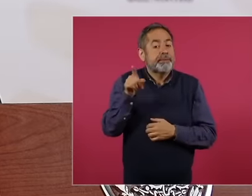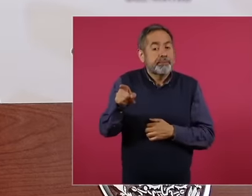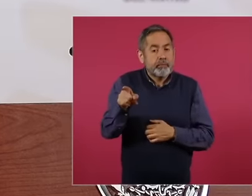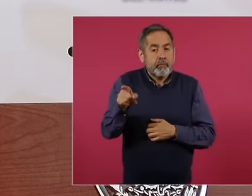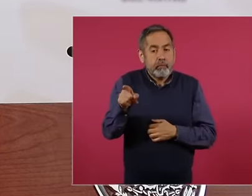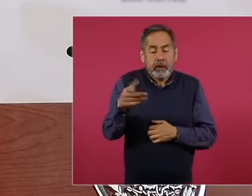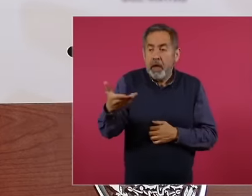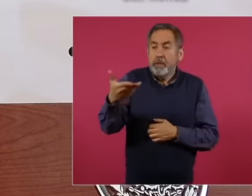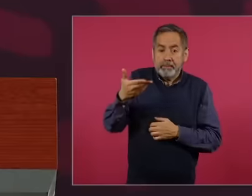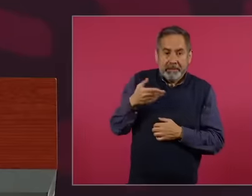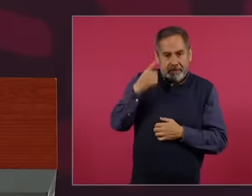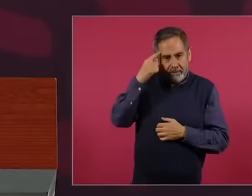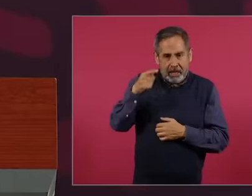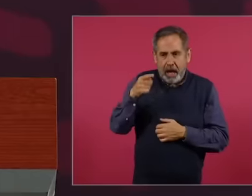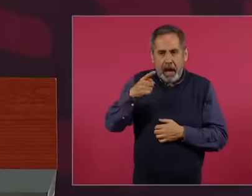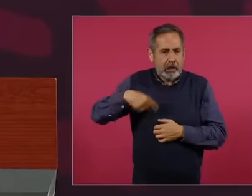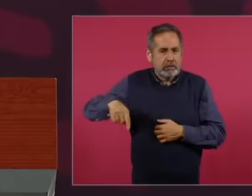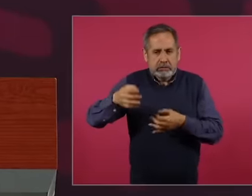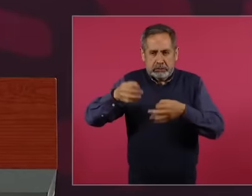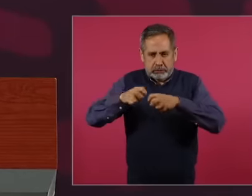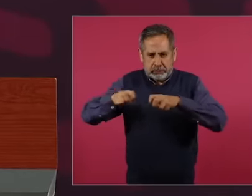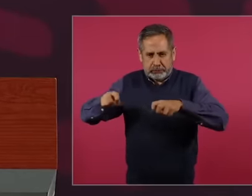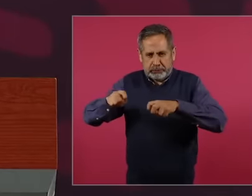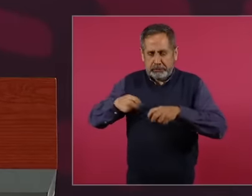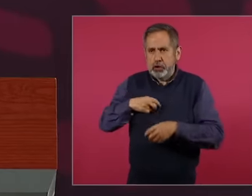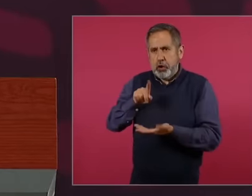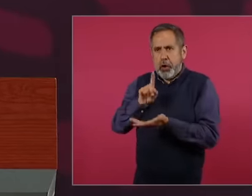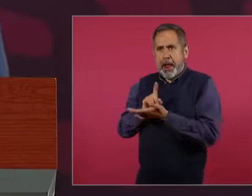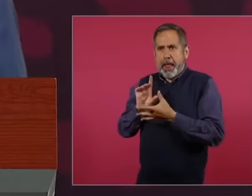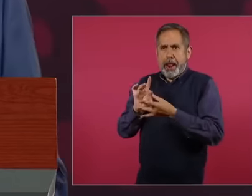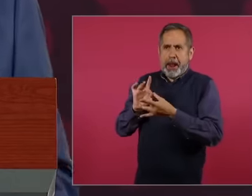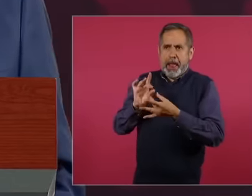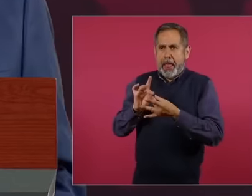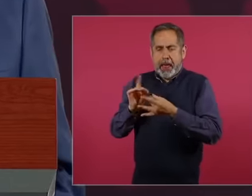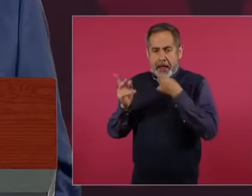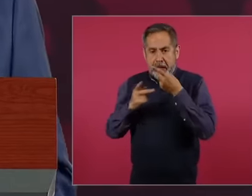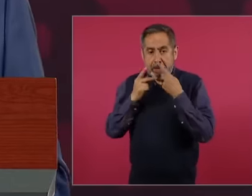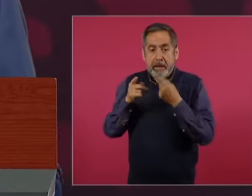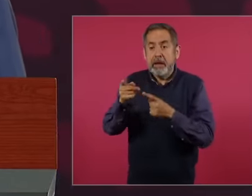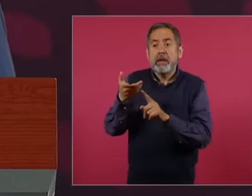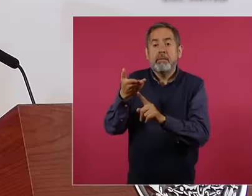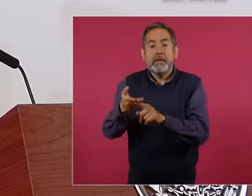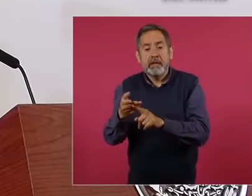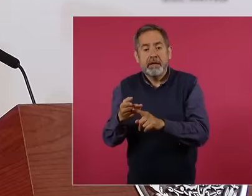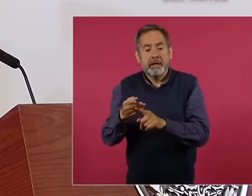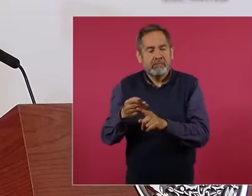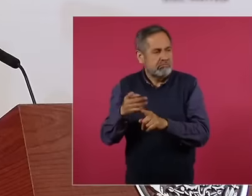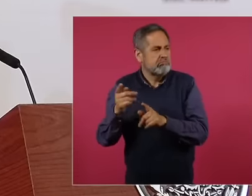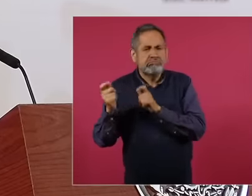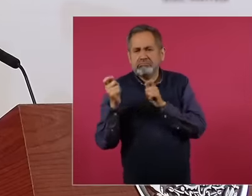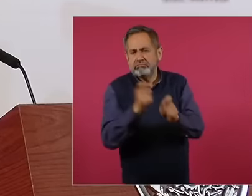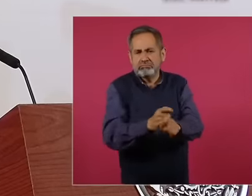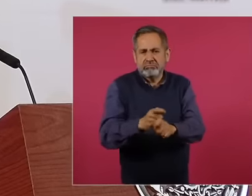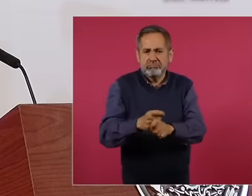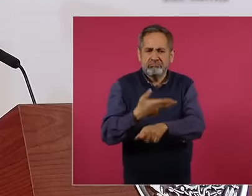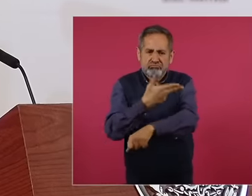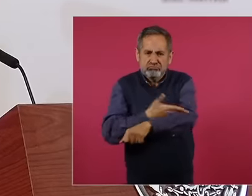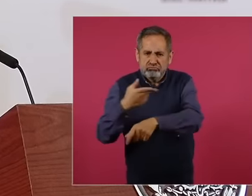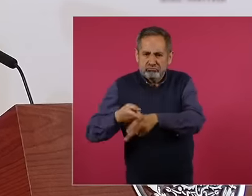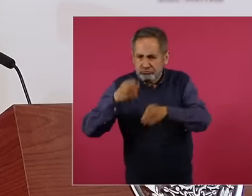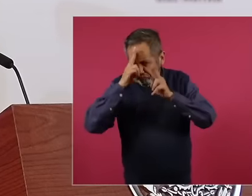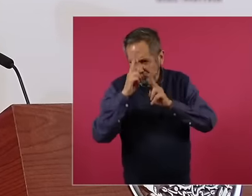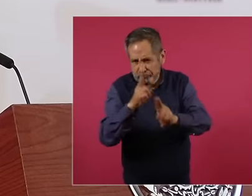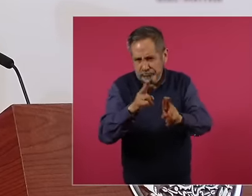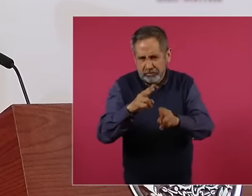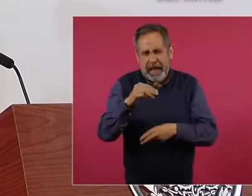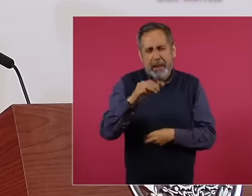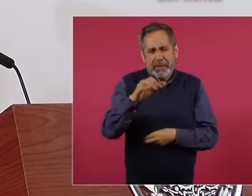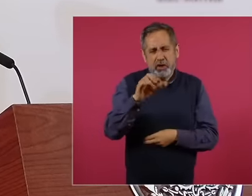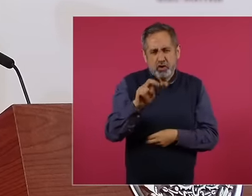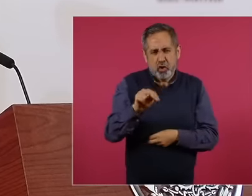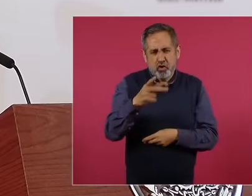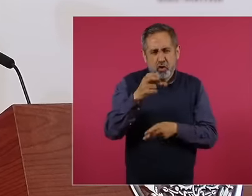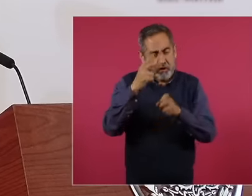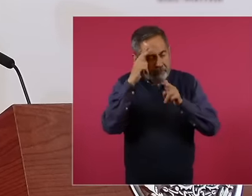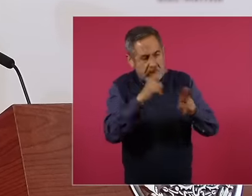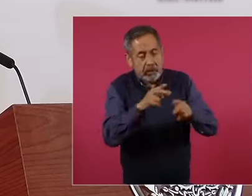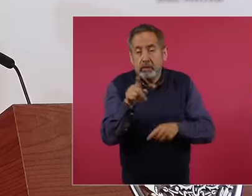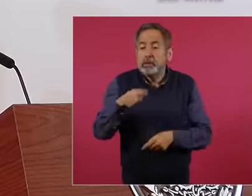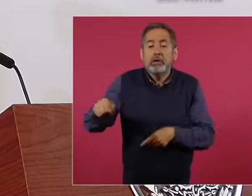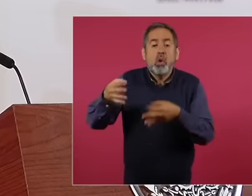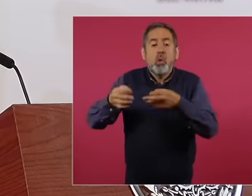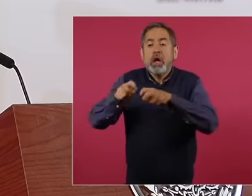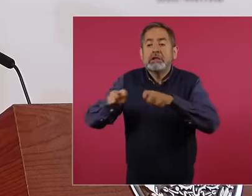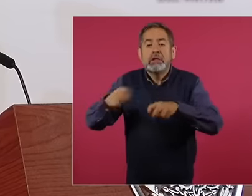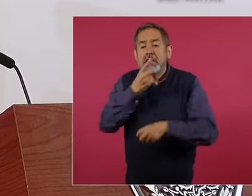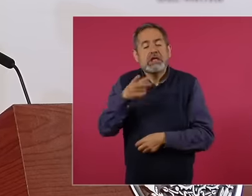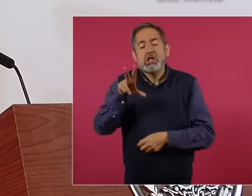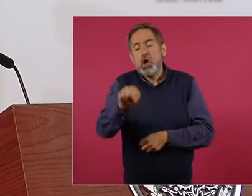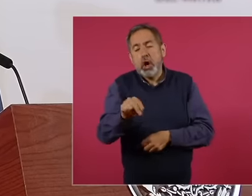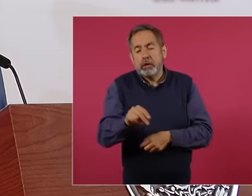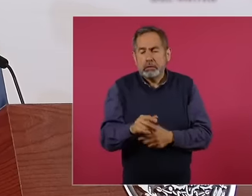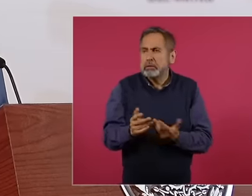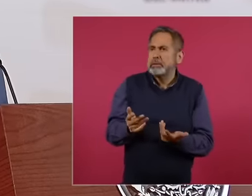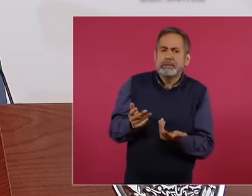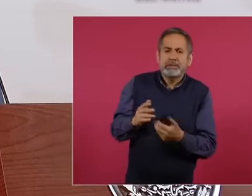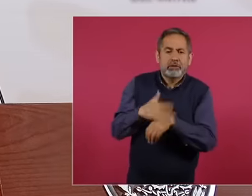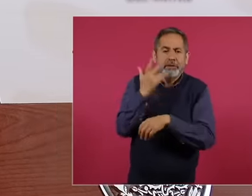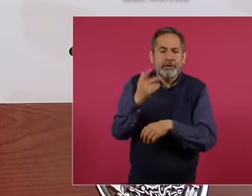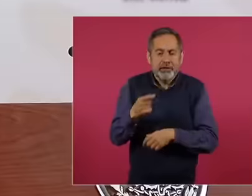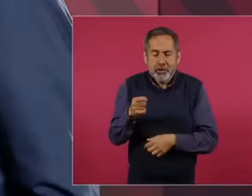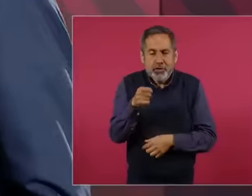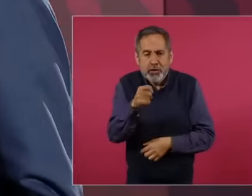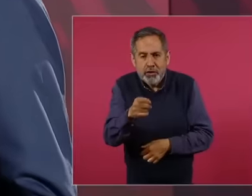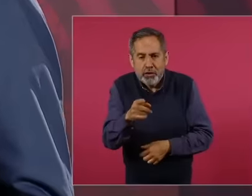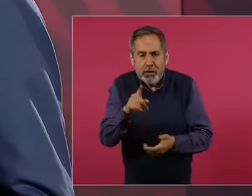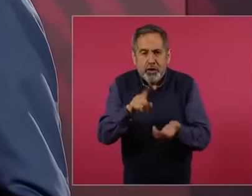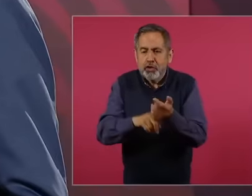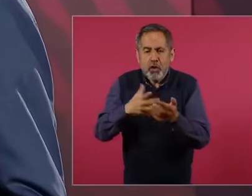honorable mention. For me, she and they said no because I didn't have an eight grade in my